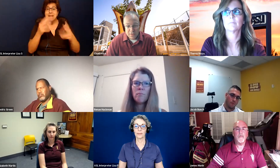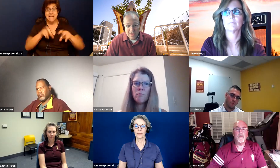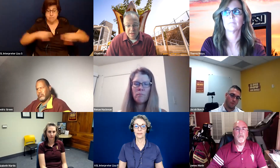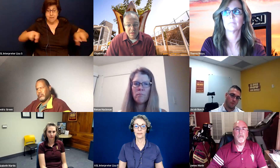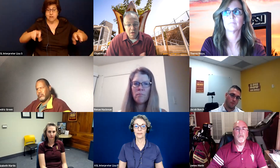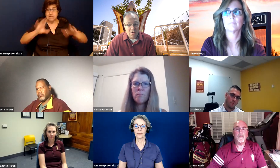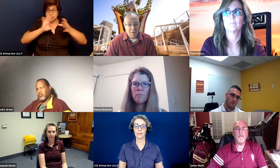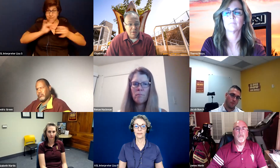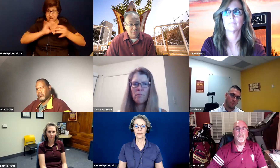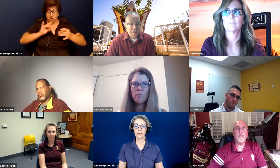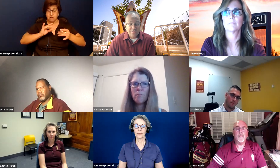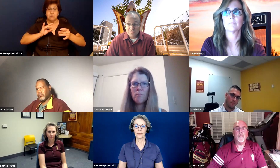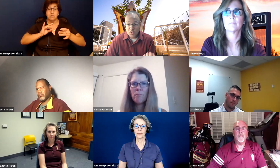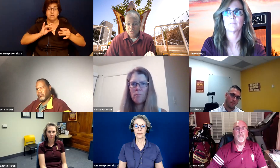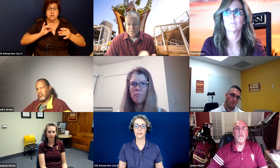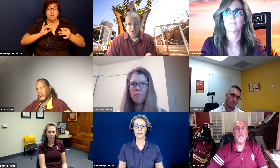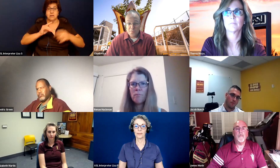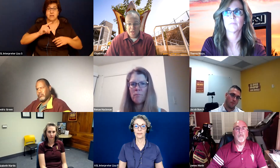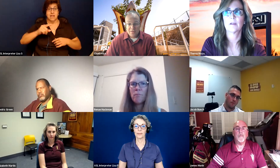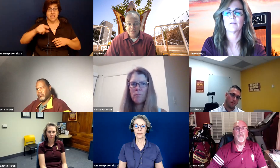they have been students, they're alumni.